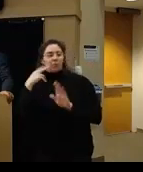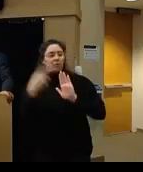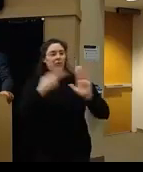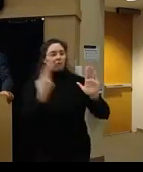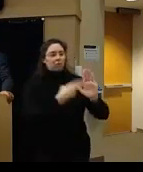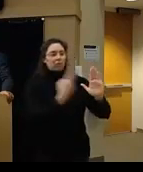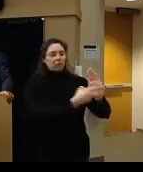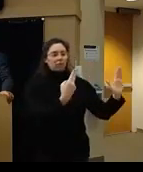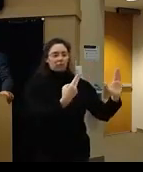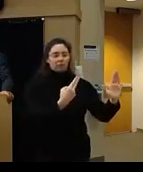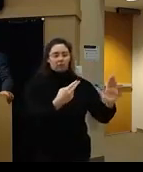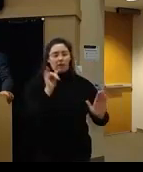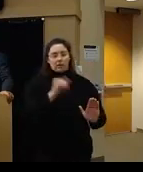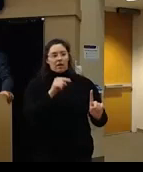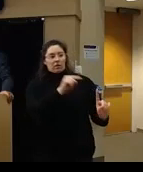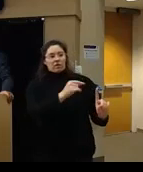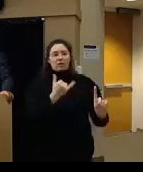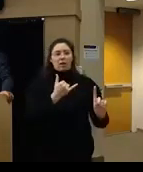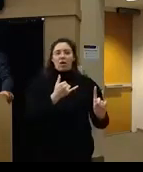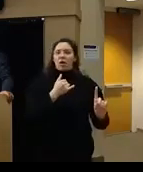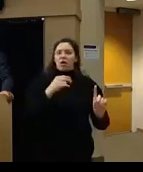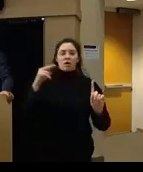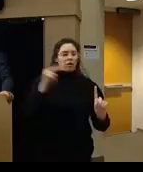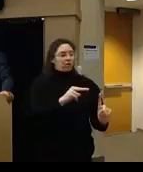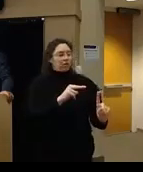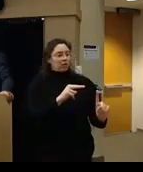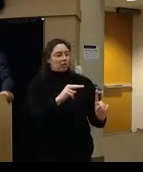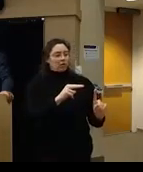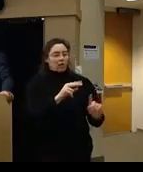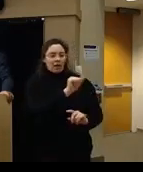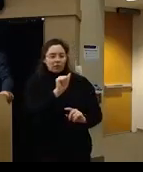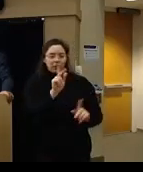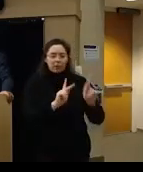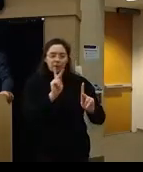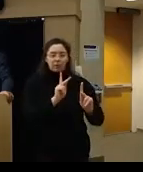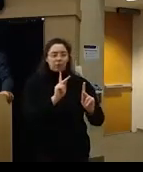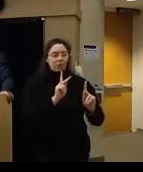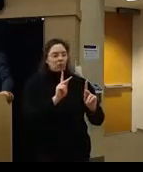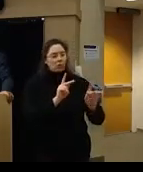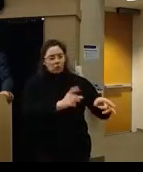very much shaped how uh people of African descent were treated were managed in uh